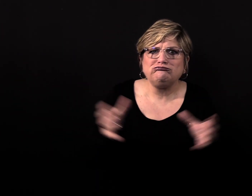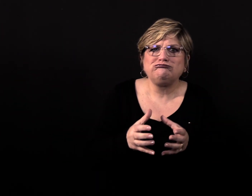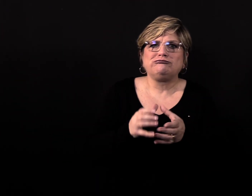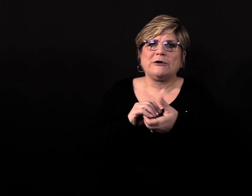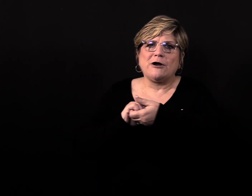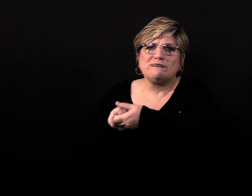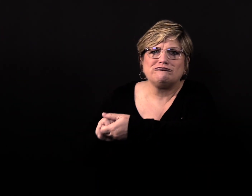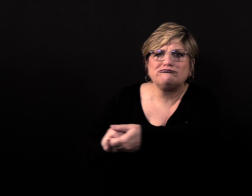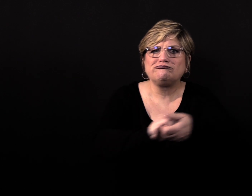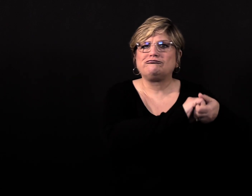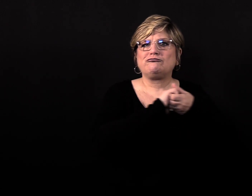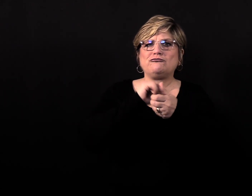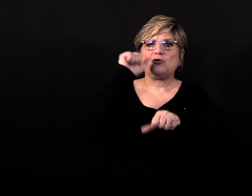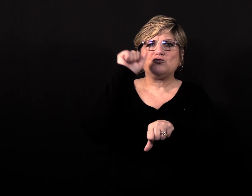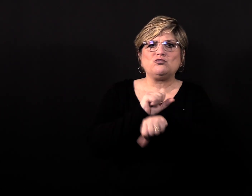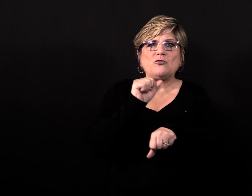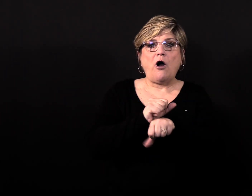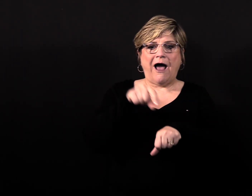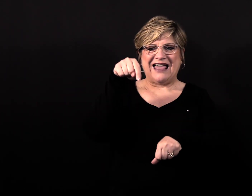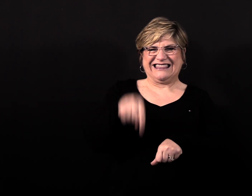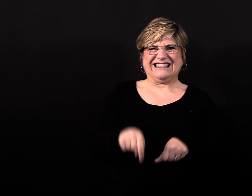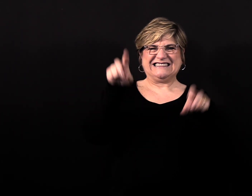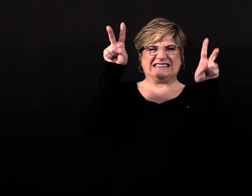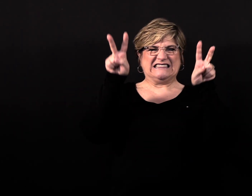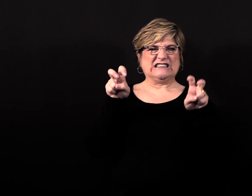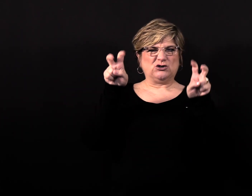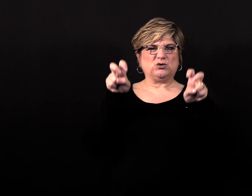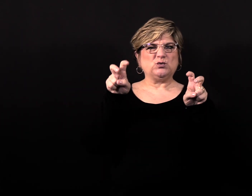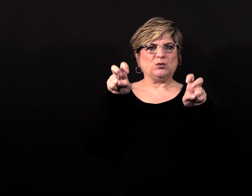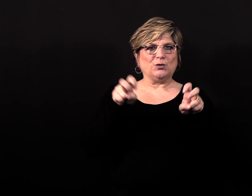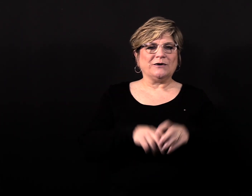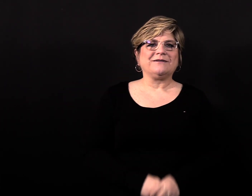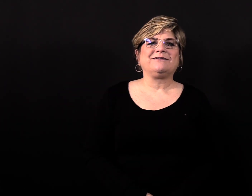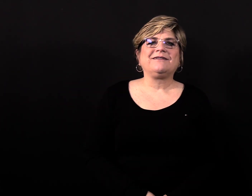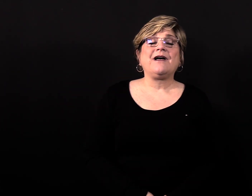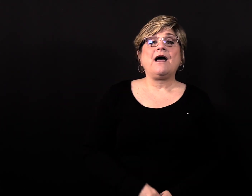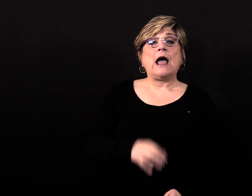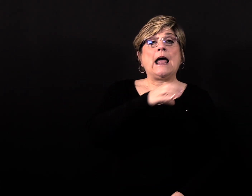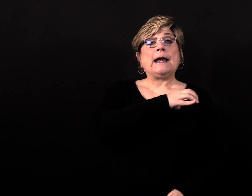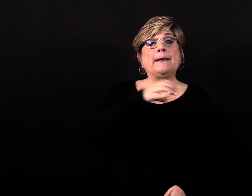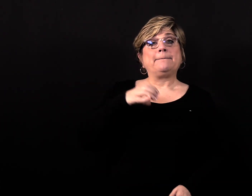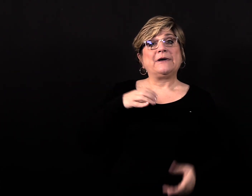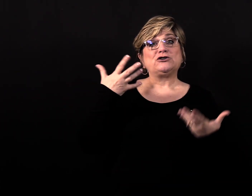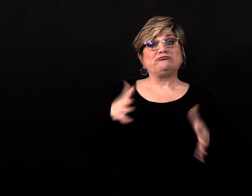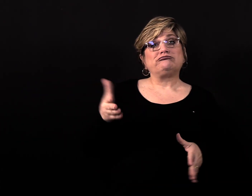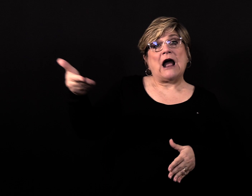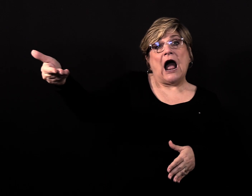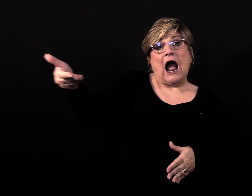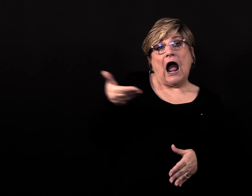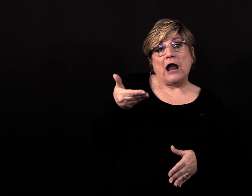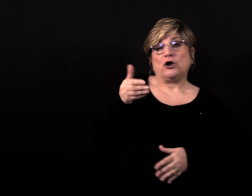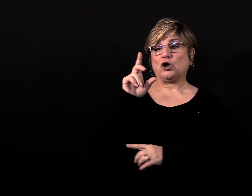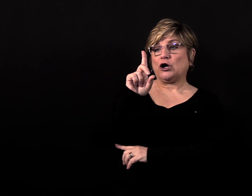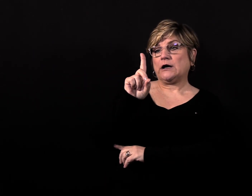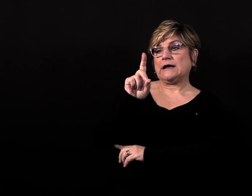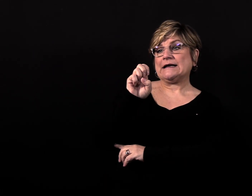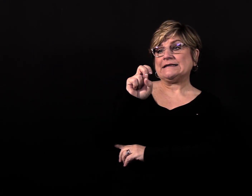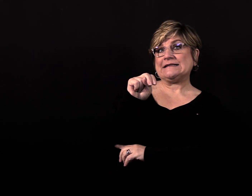community to come together and work collaboratively on this issue. The Commission has